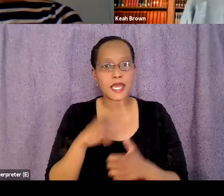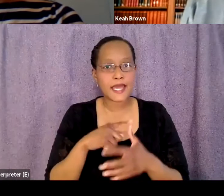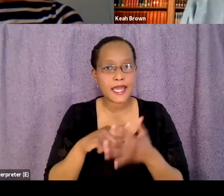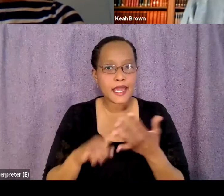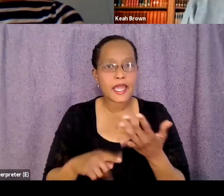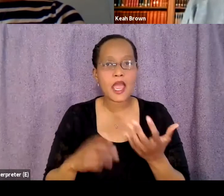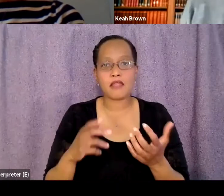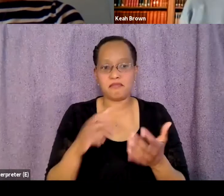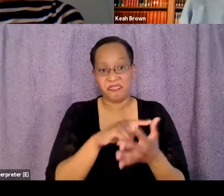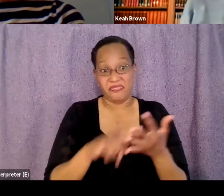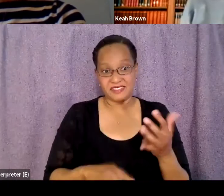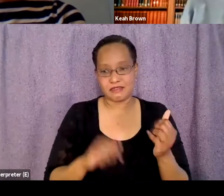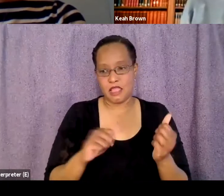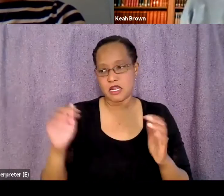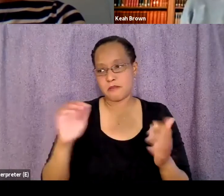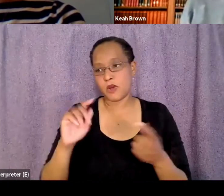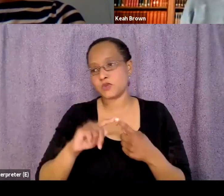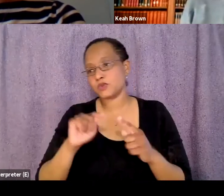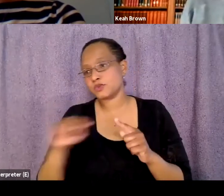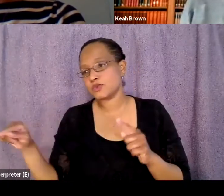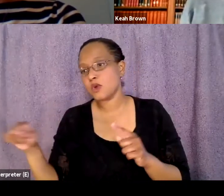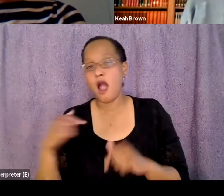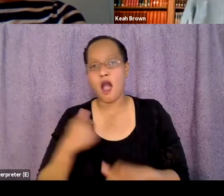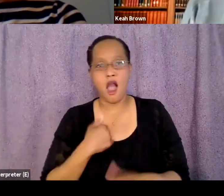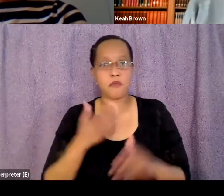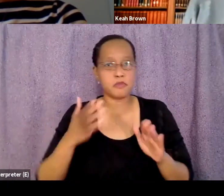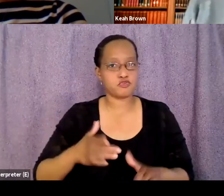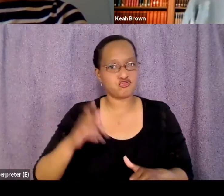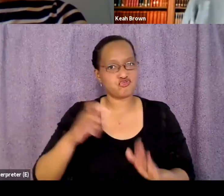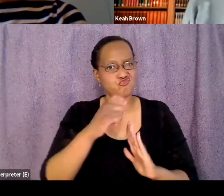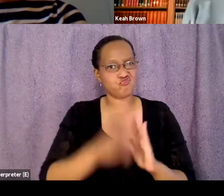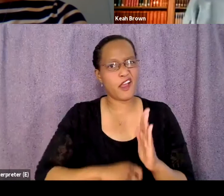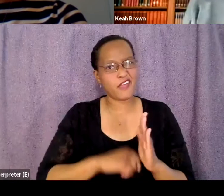Keah Brown: here's why I'm the one that should be able to write this thing for your publishing